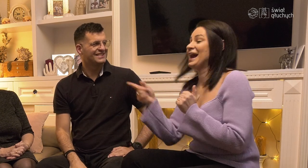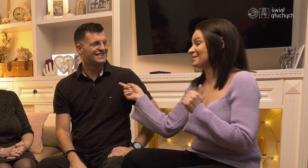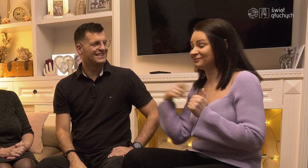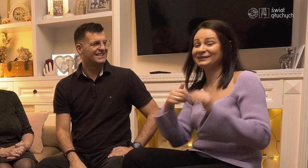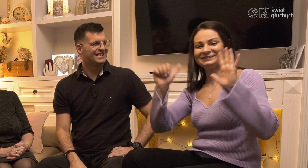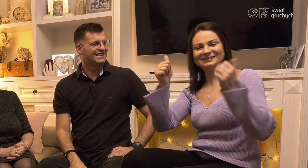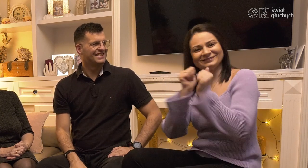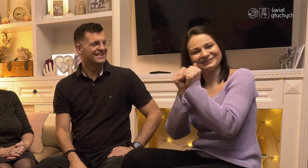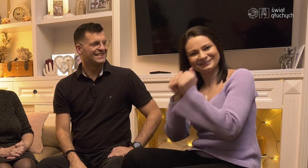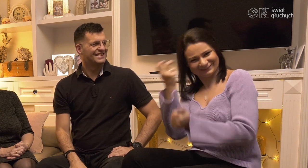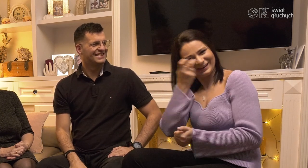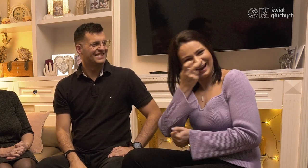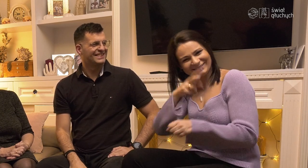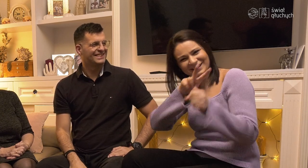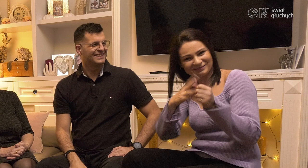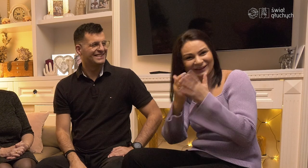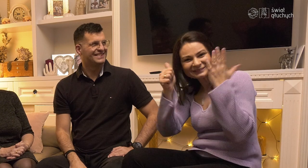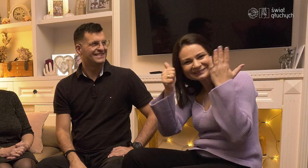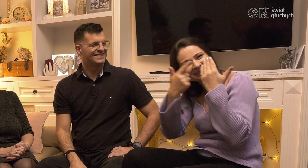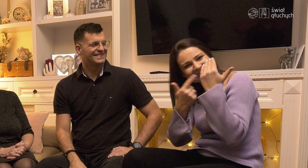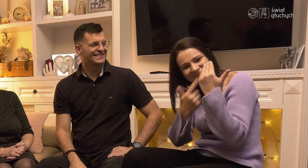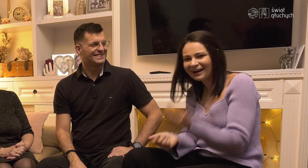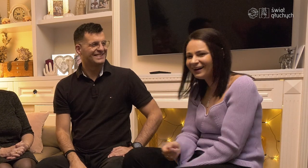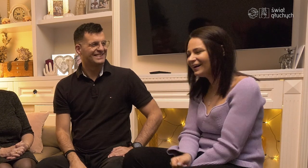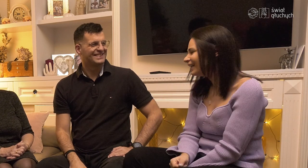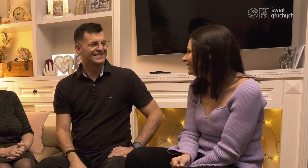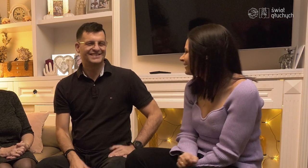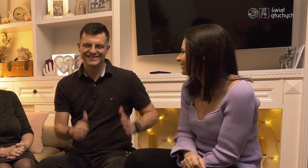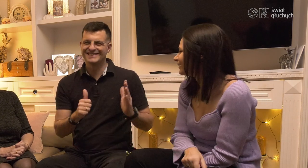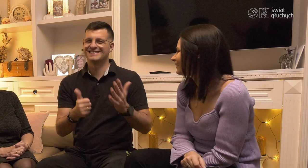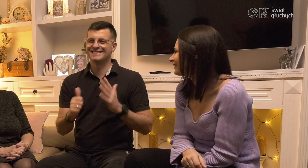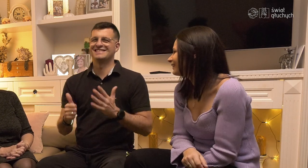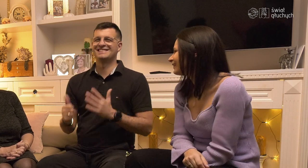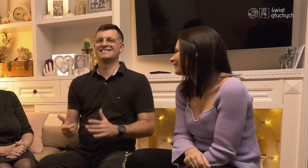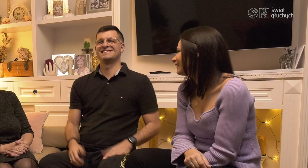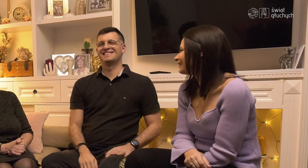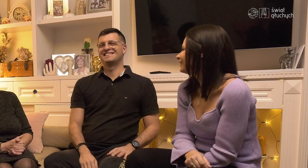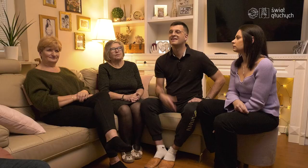and we had a wedding on September 6. It's interesting that this "6" runs through our family. [Rafał]: Actually the sixth, sixth and sixth.